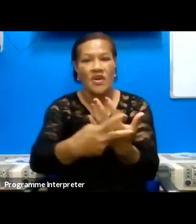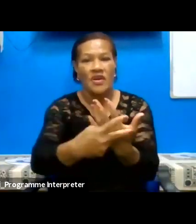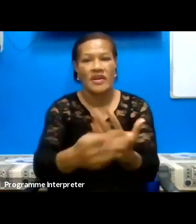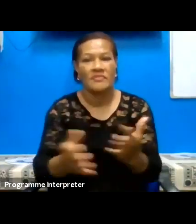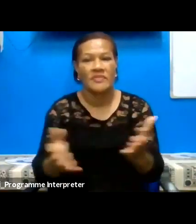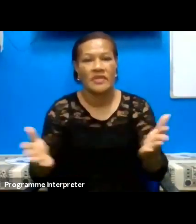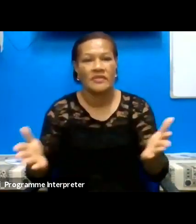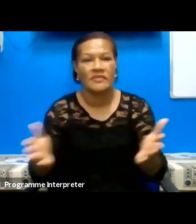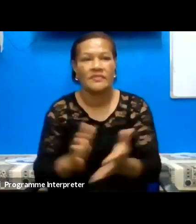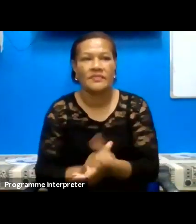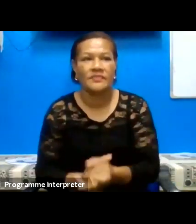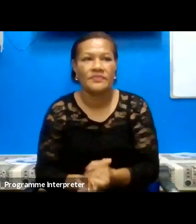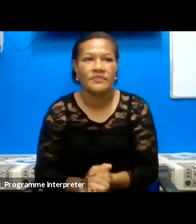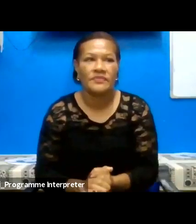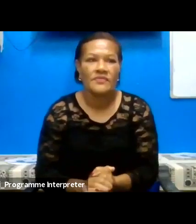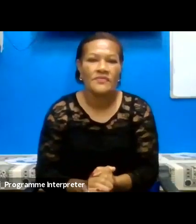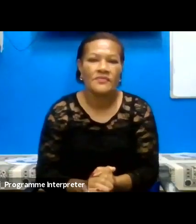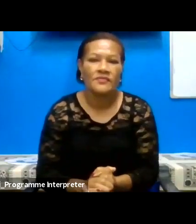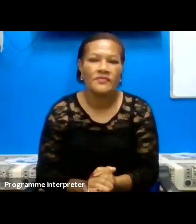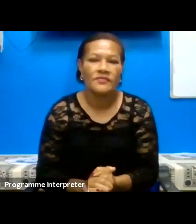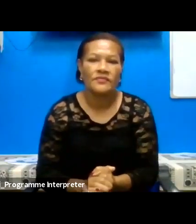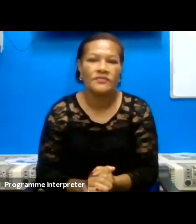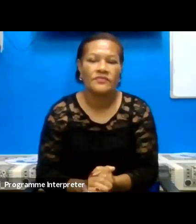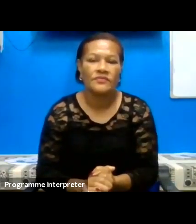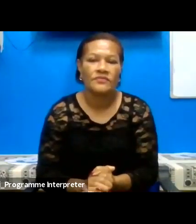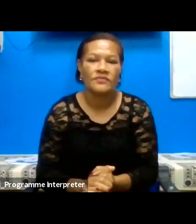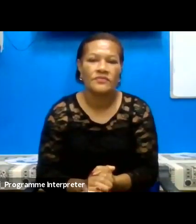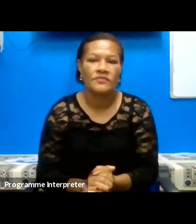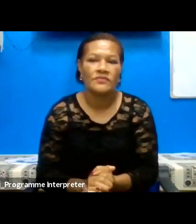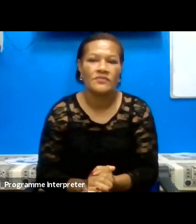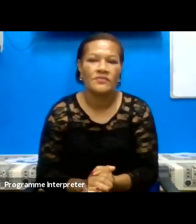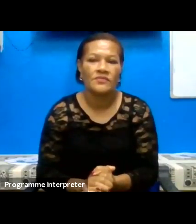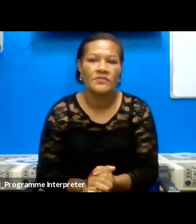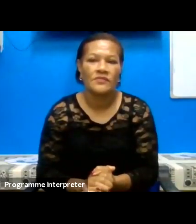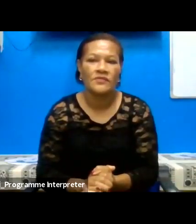I shall welcome our head of